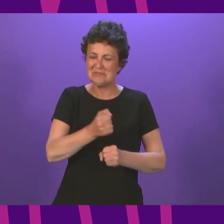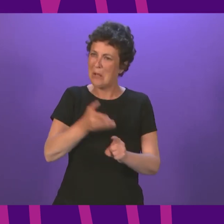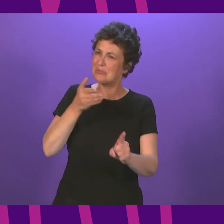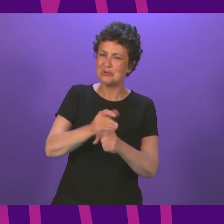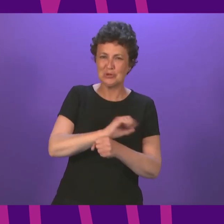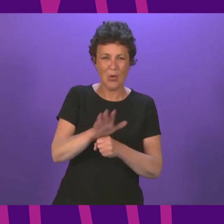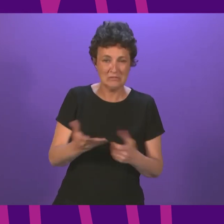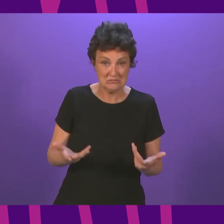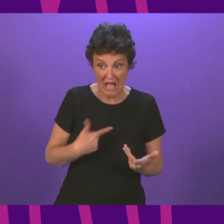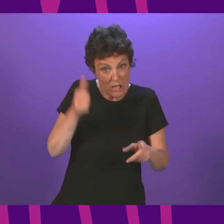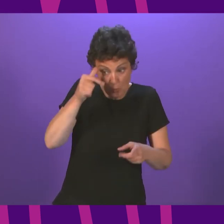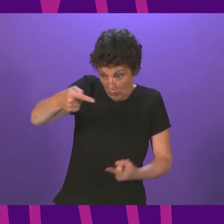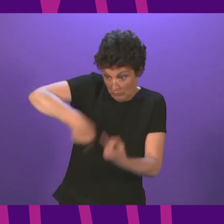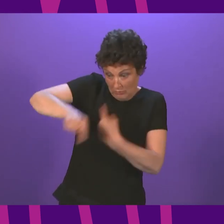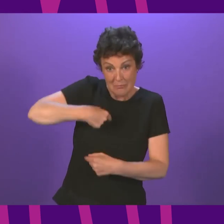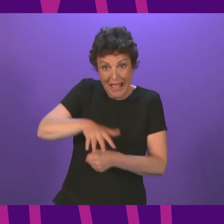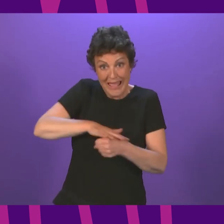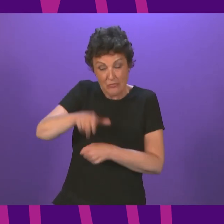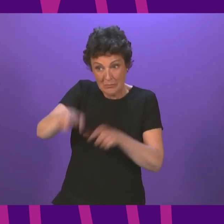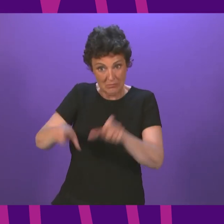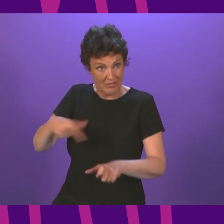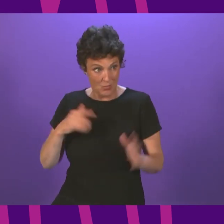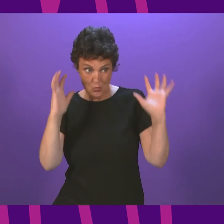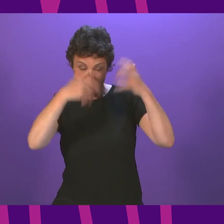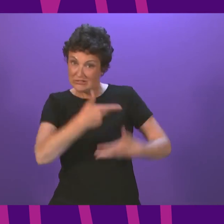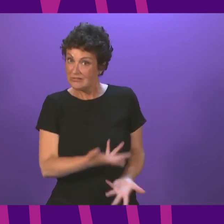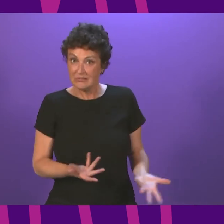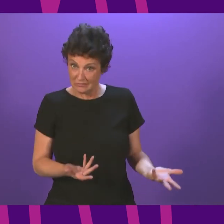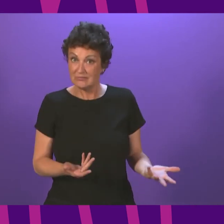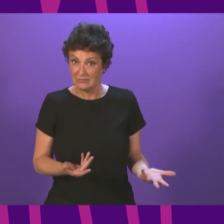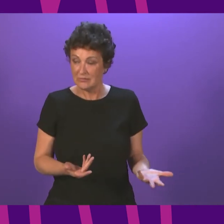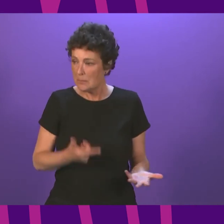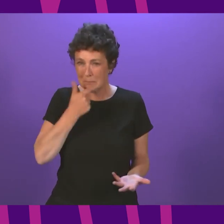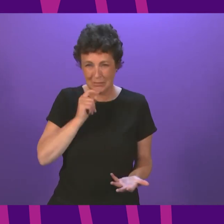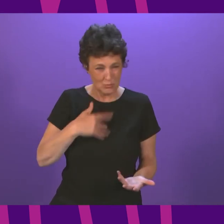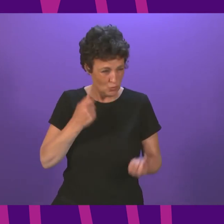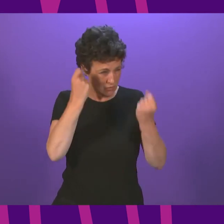voting on issues weeks after they have been decided on. If the United Kingdom Government